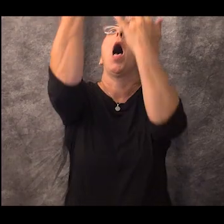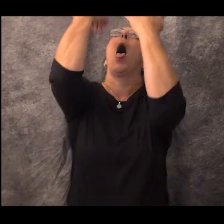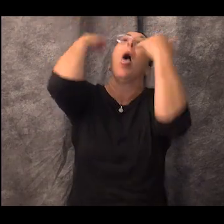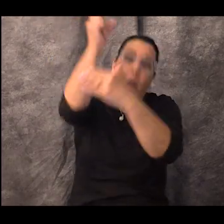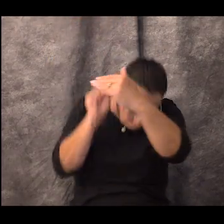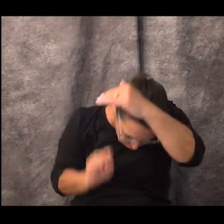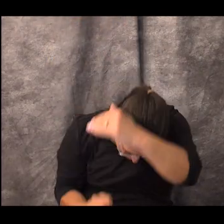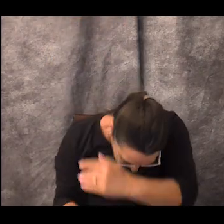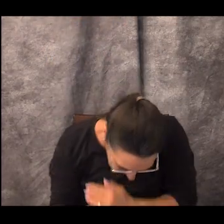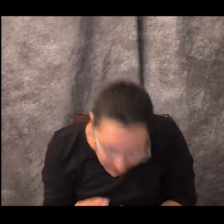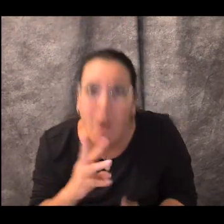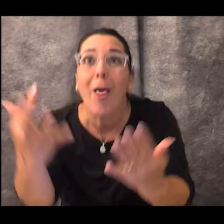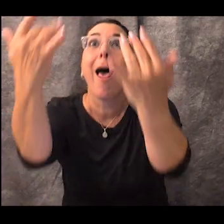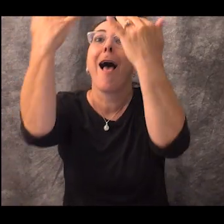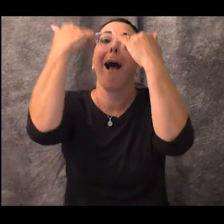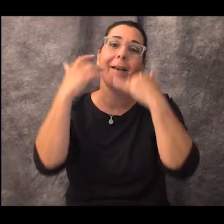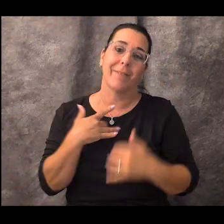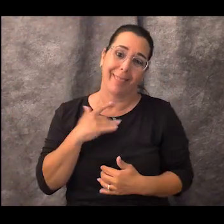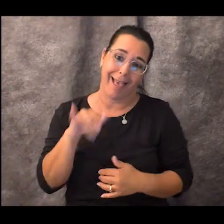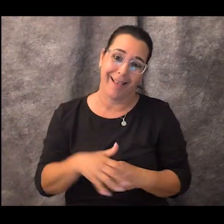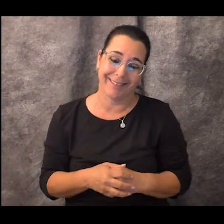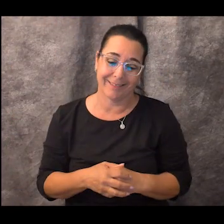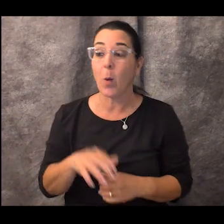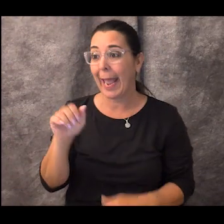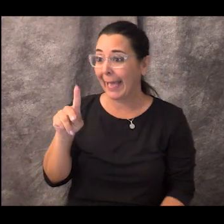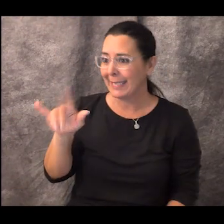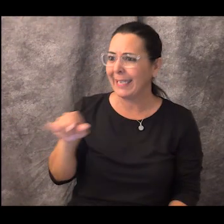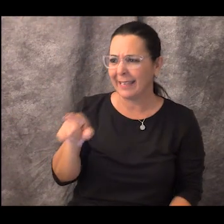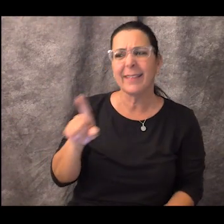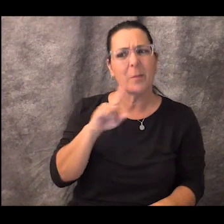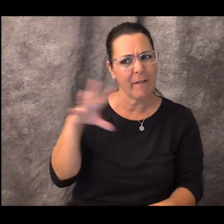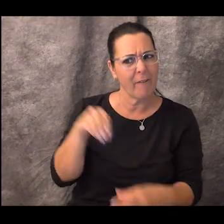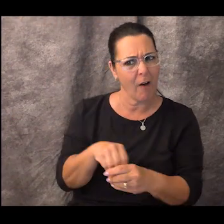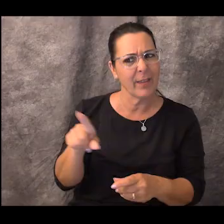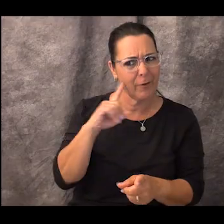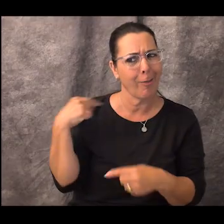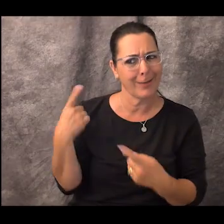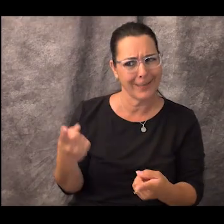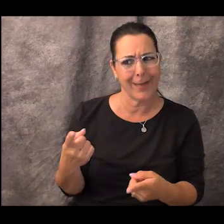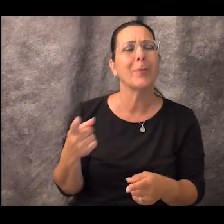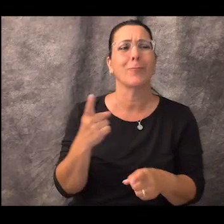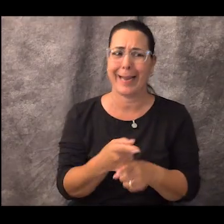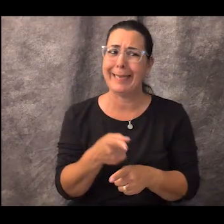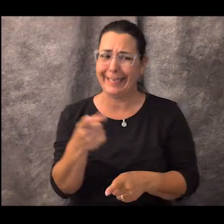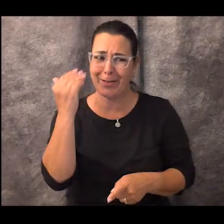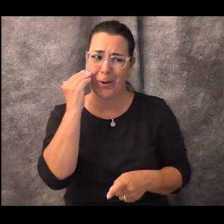(Michelle) Yes. And Andy's been in the game a long time. (Eric) Yeah. So he's he's seen it. (Michelle) He knows. He's seen it.